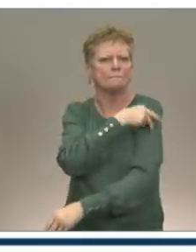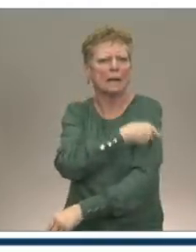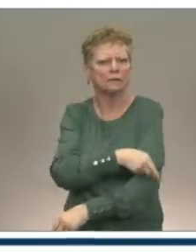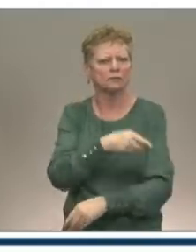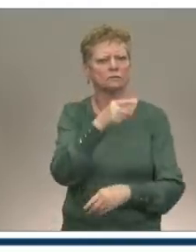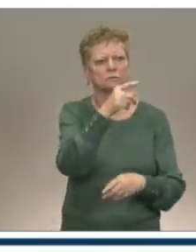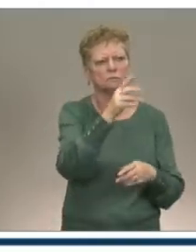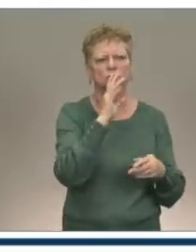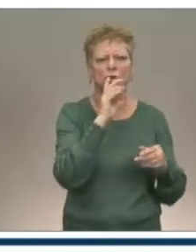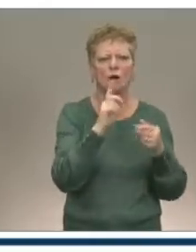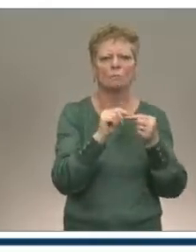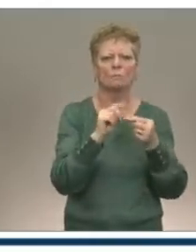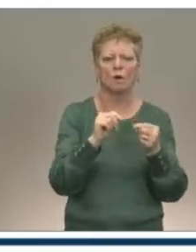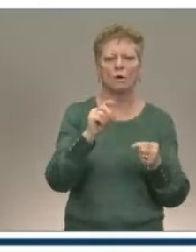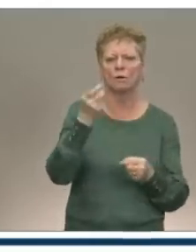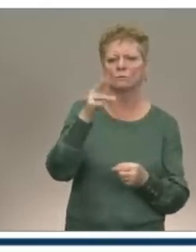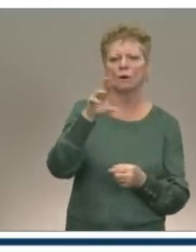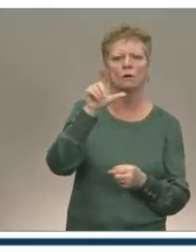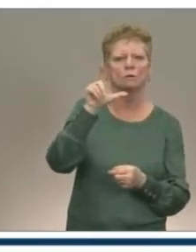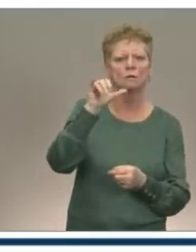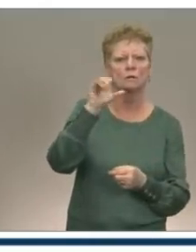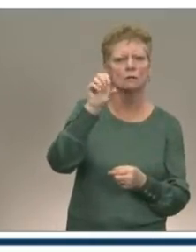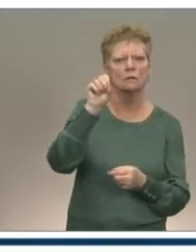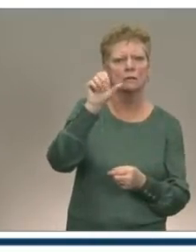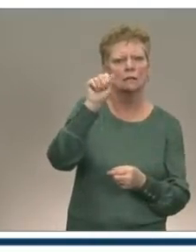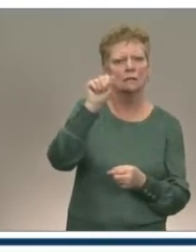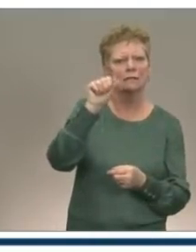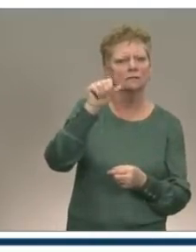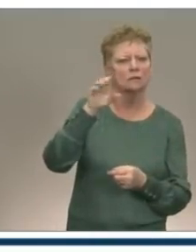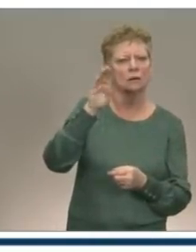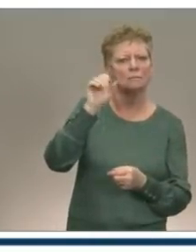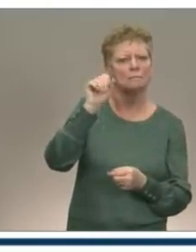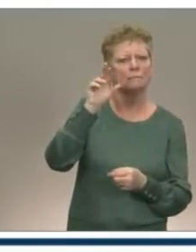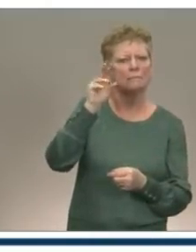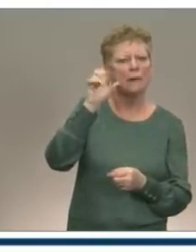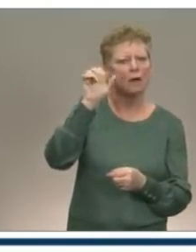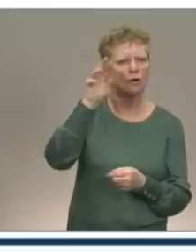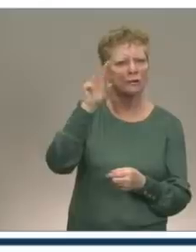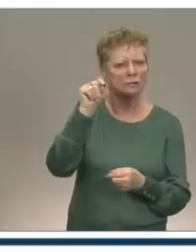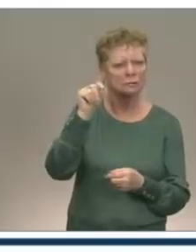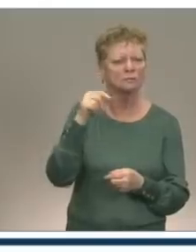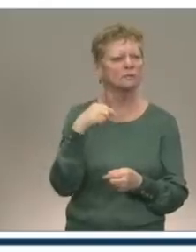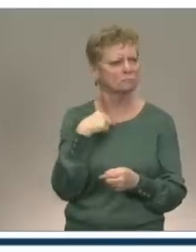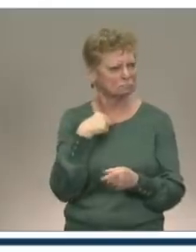therapeutics and prophylactics advisory group i've reached out to them over the last few months and